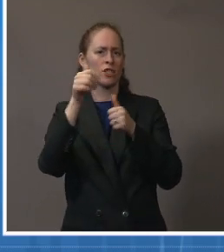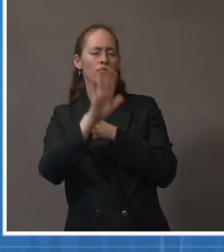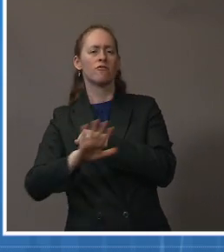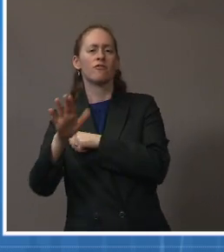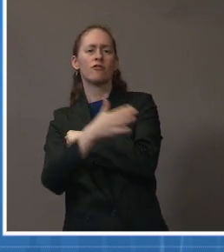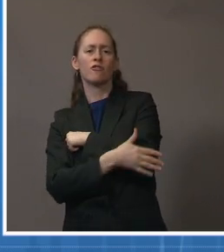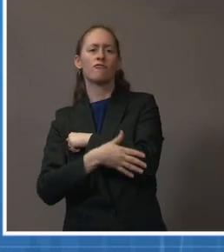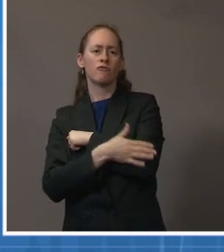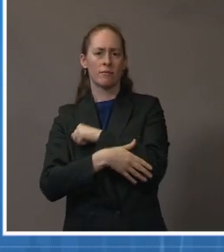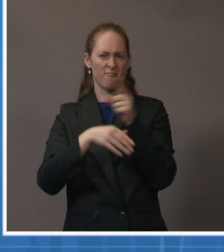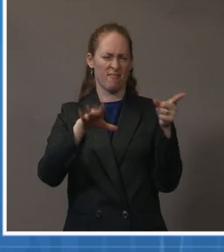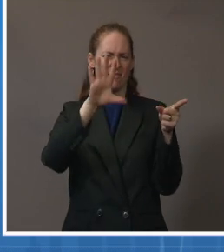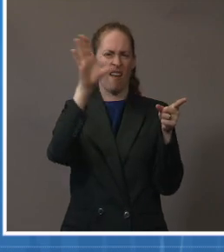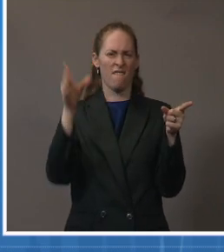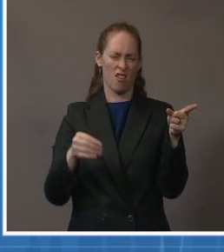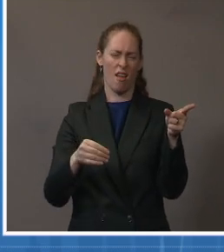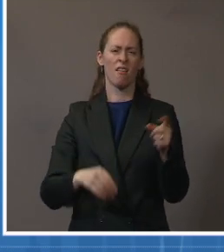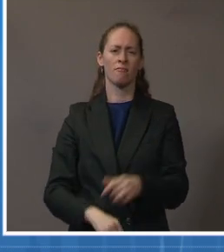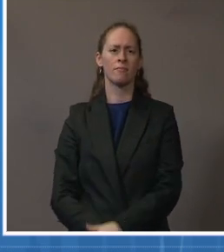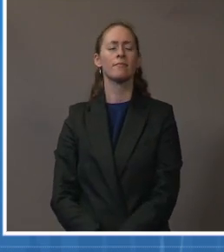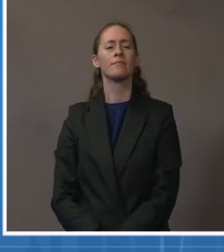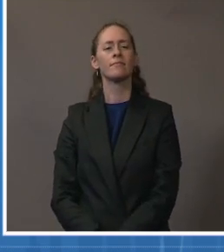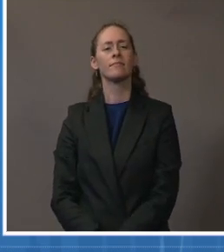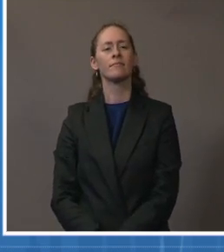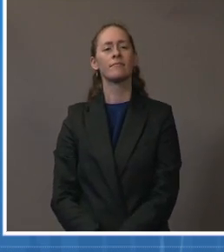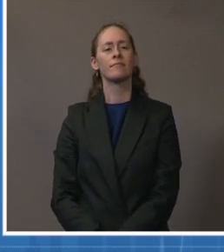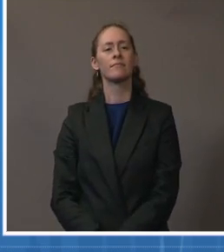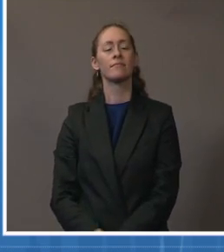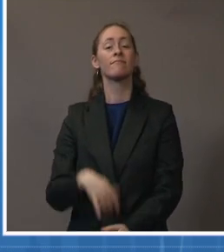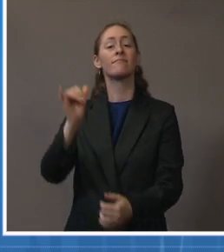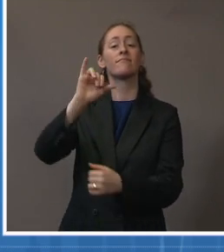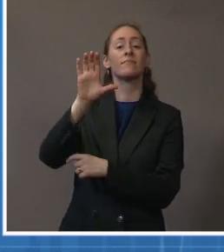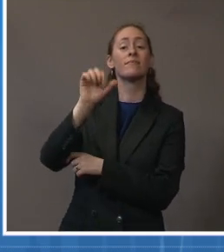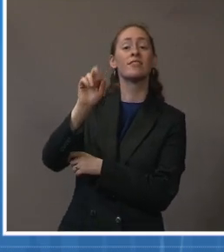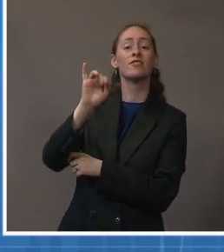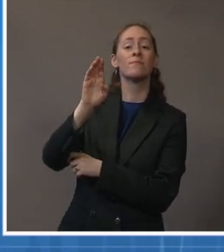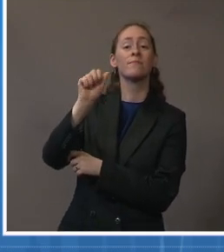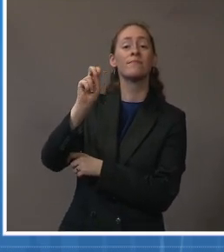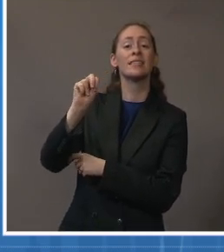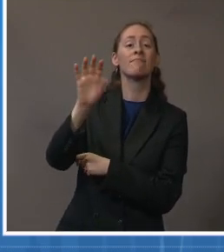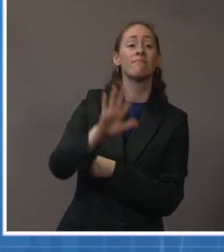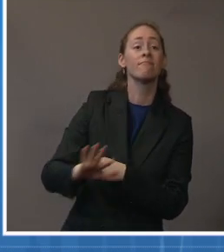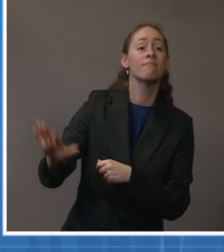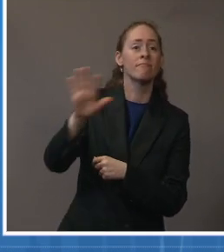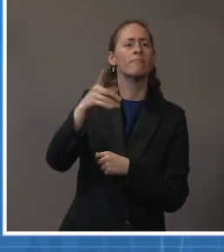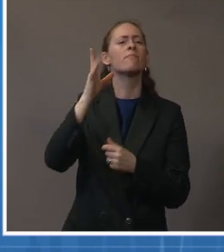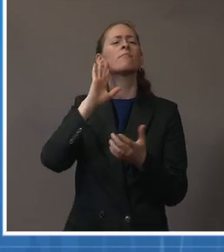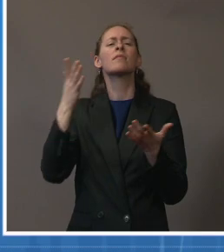And in the case of the Caribbean, we'll be working closely with CARPHA, the public health authority in the Caribbean,